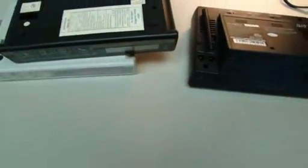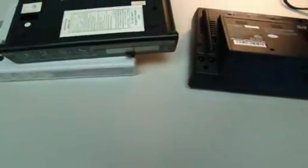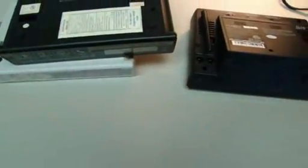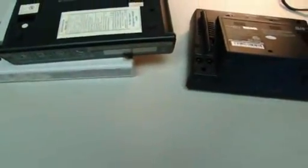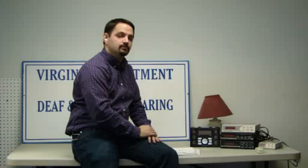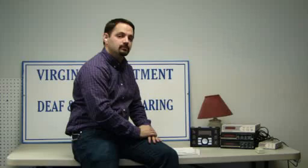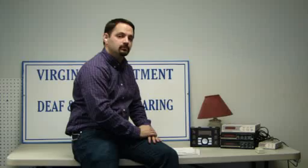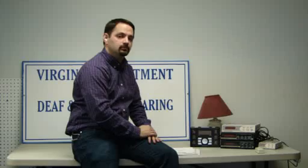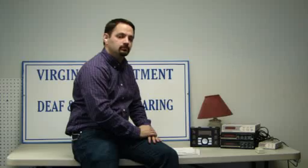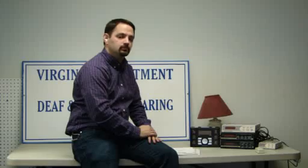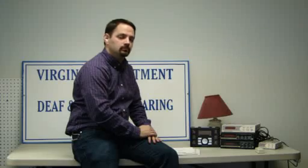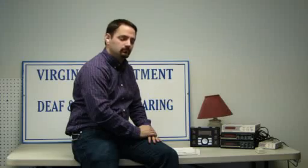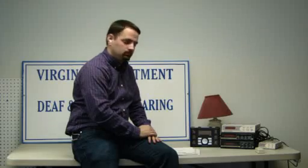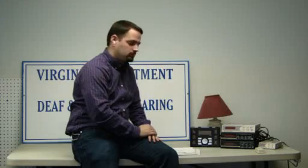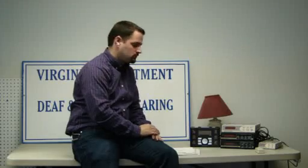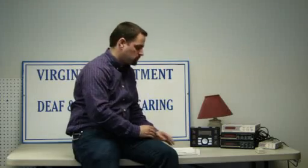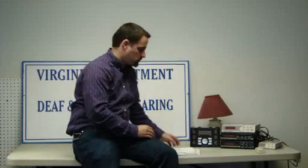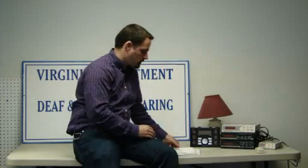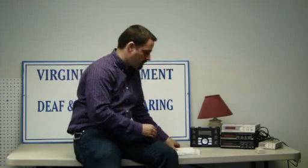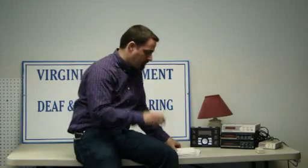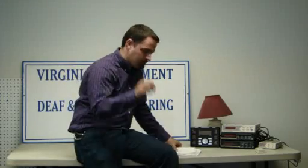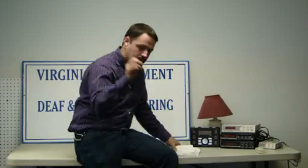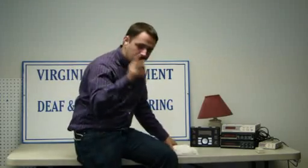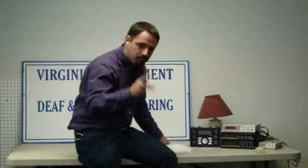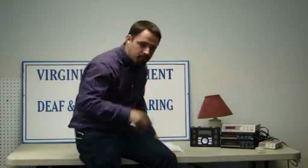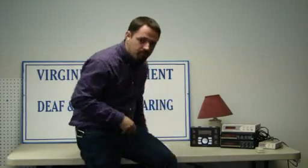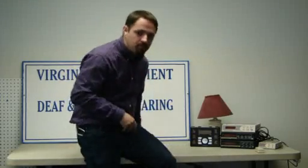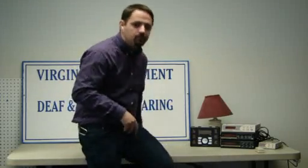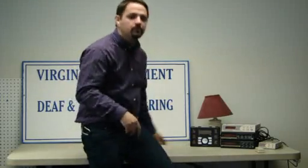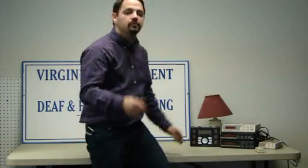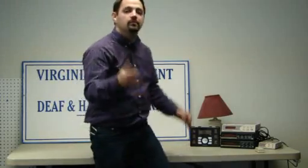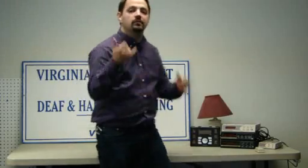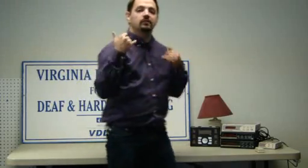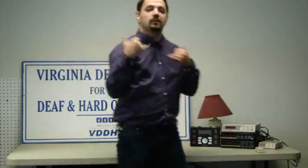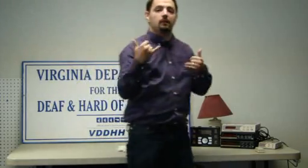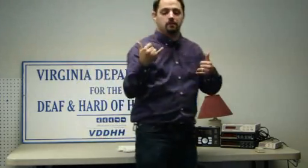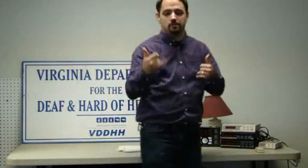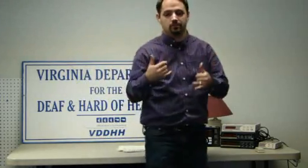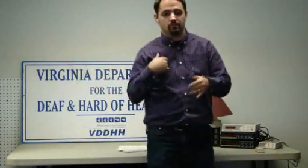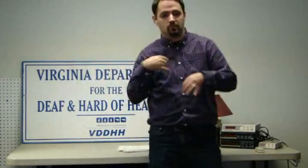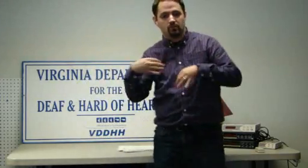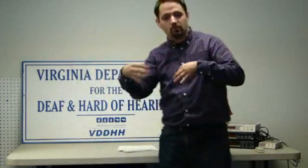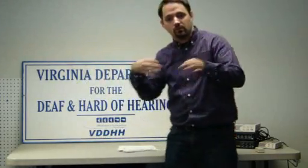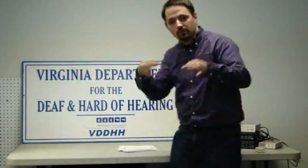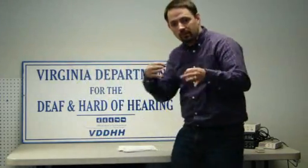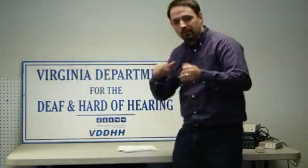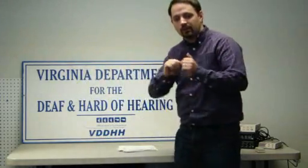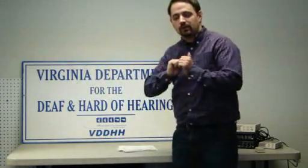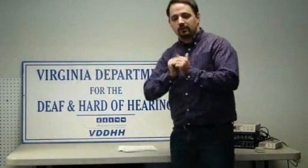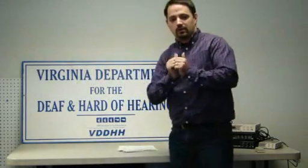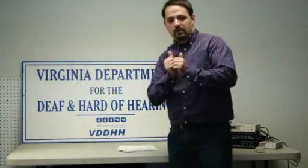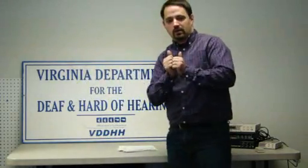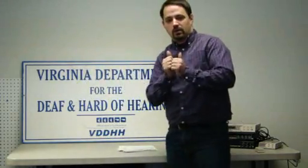okay, now... I'm going to explain how to